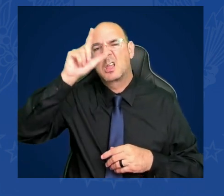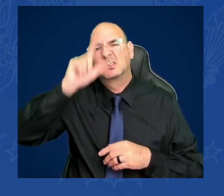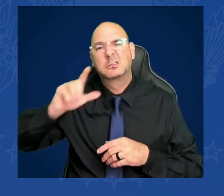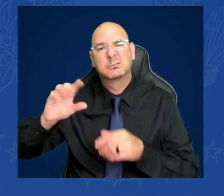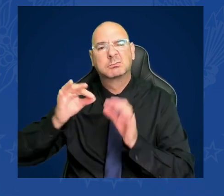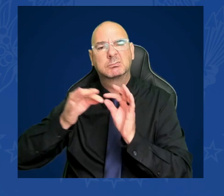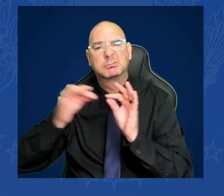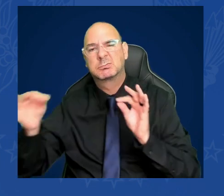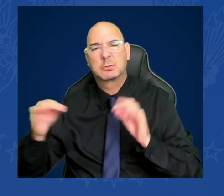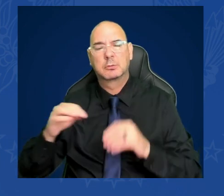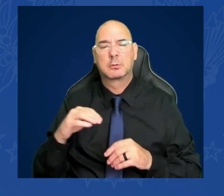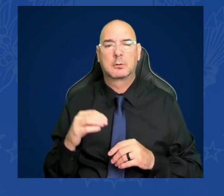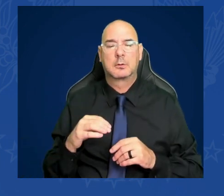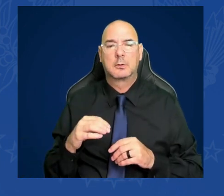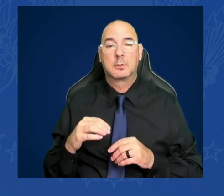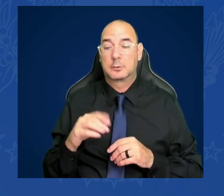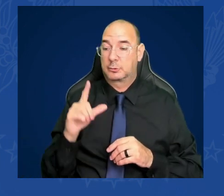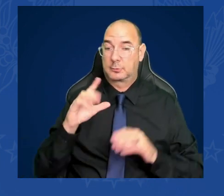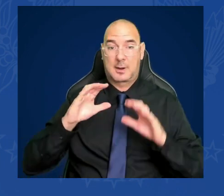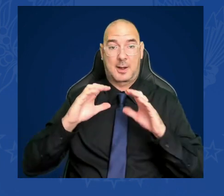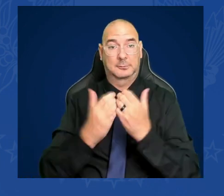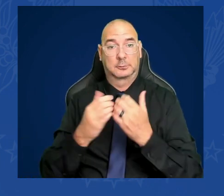I am now about to introduce someone very special.